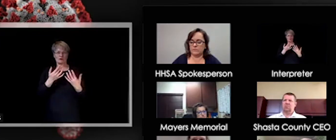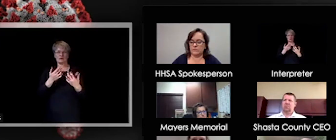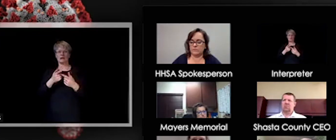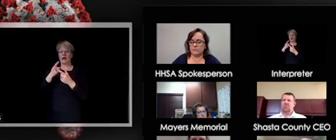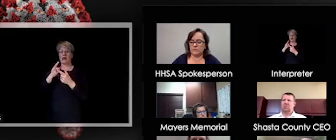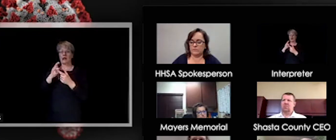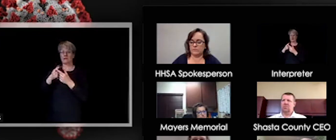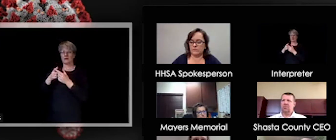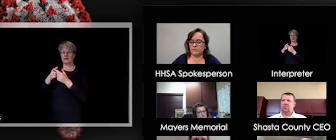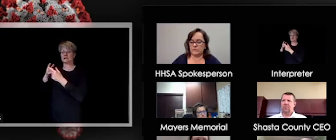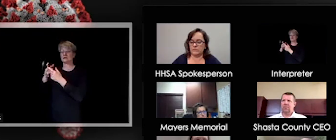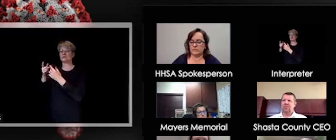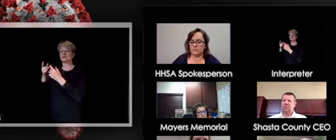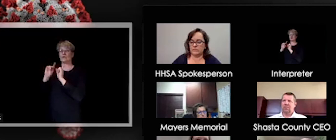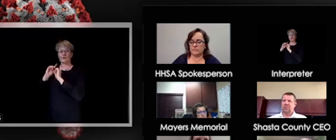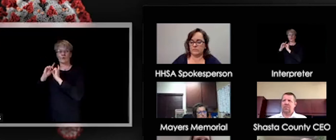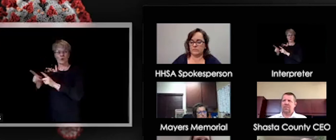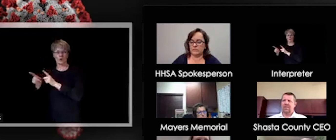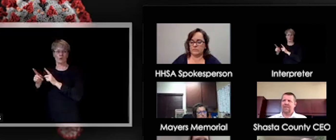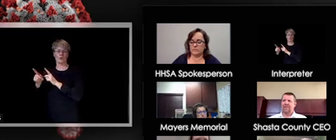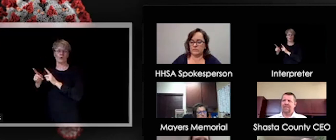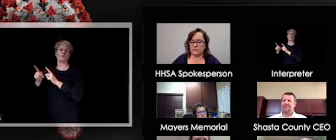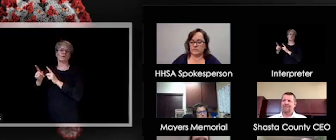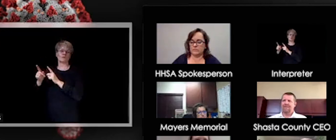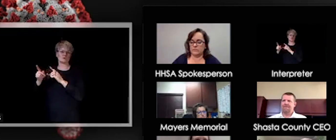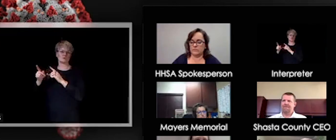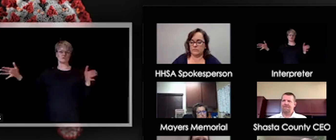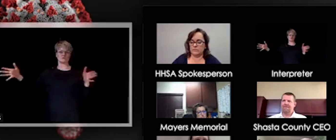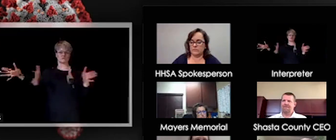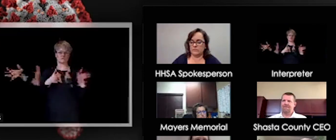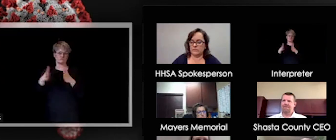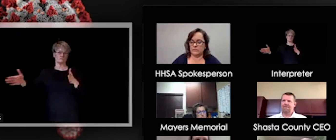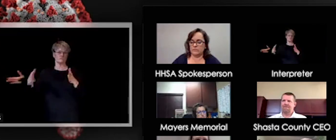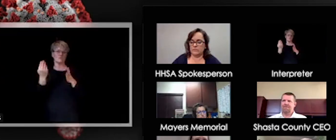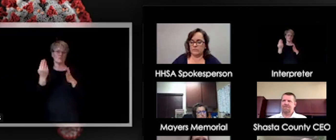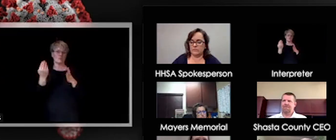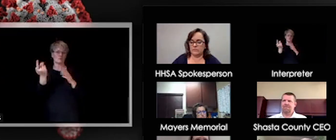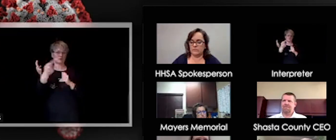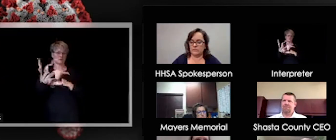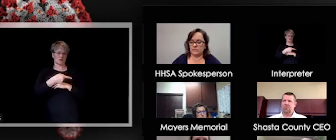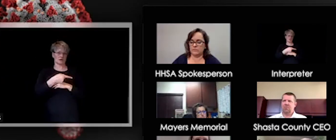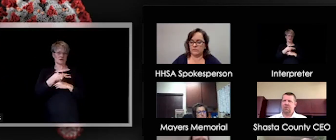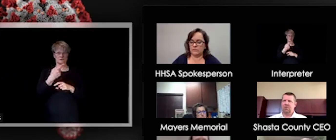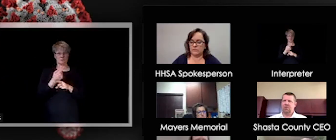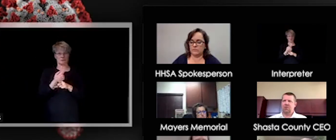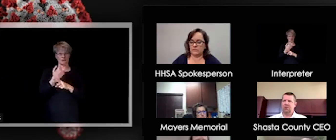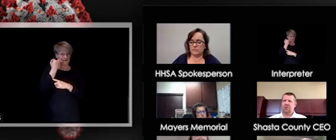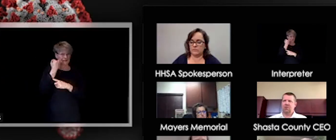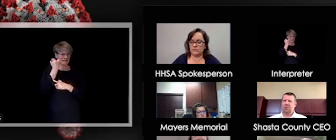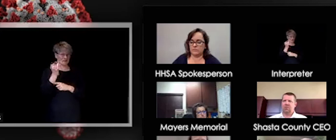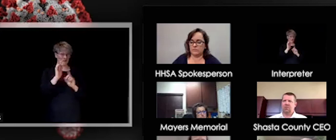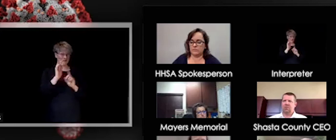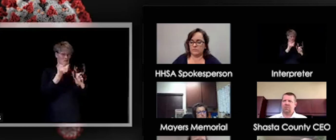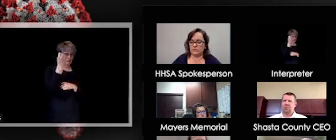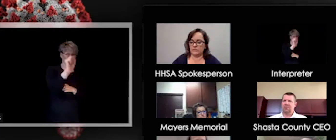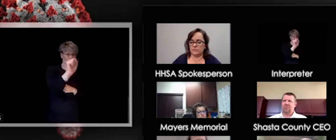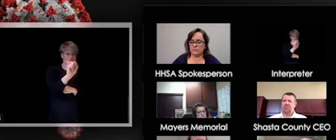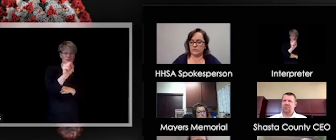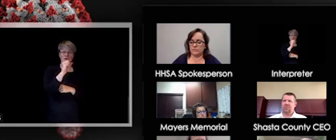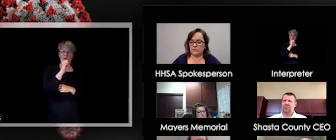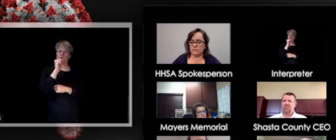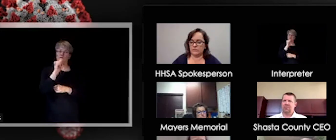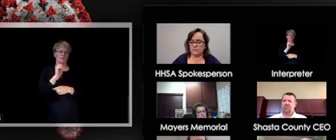had enough time to actually develop the virus in your nasal passages. That would be a suggestion.